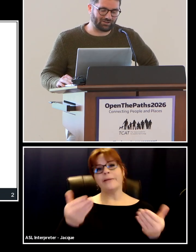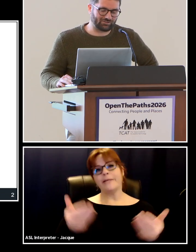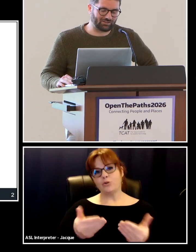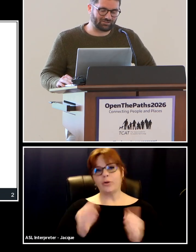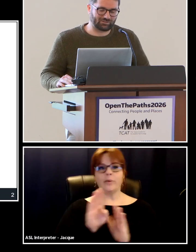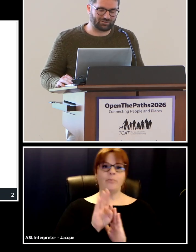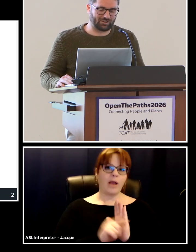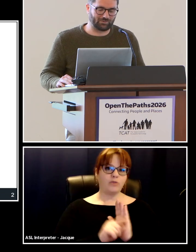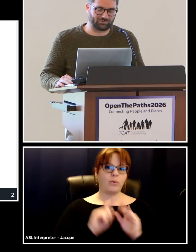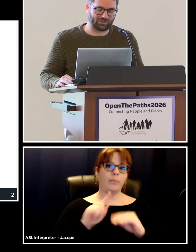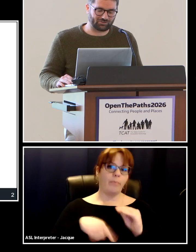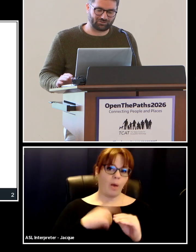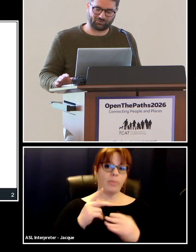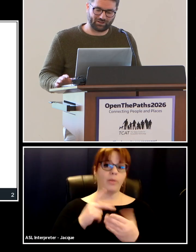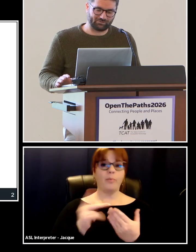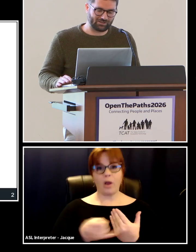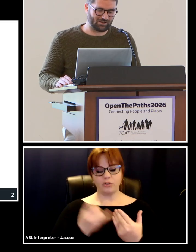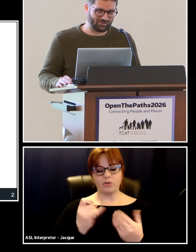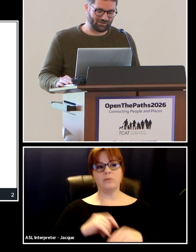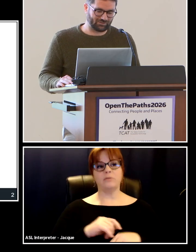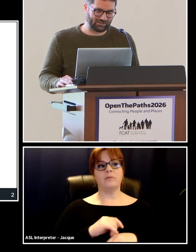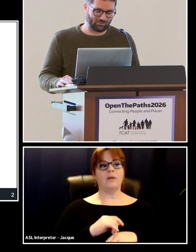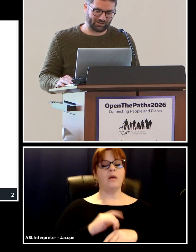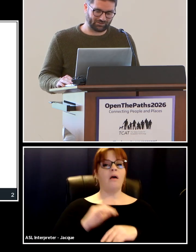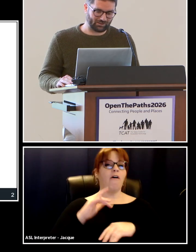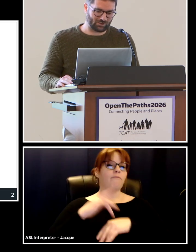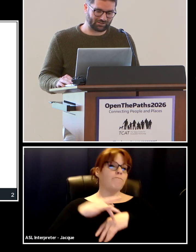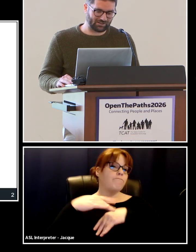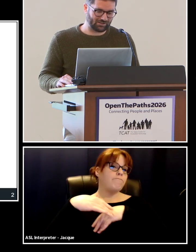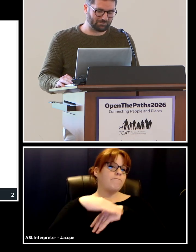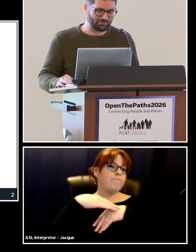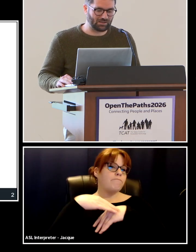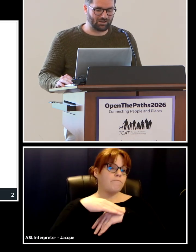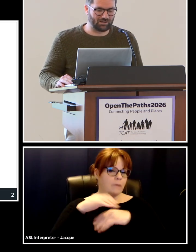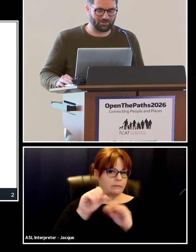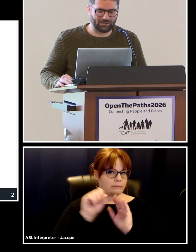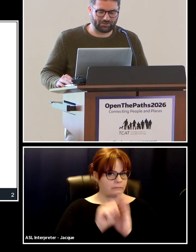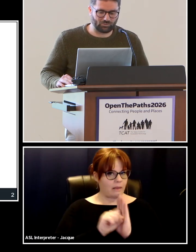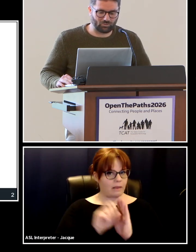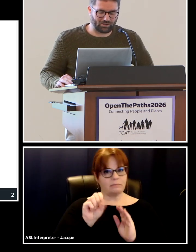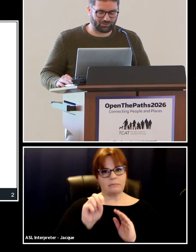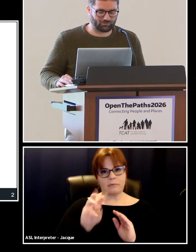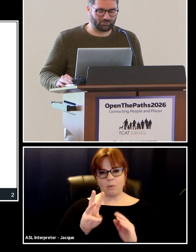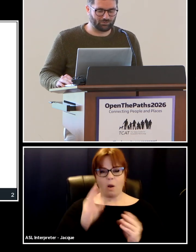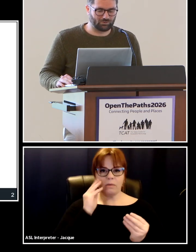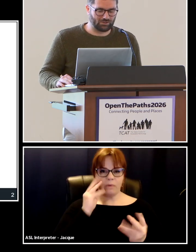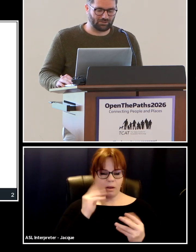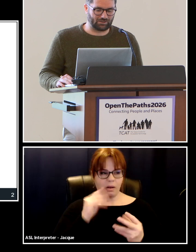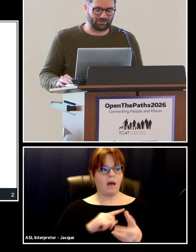project. Um touch lightly on the statewide sidewalk data. Um and then we'll walk through